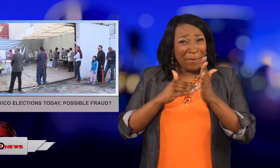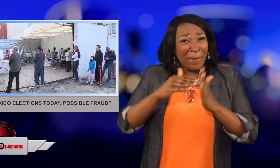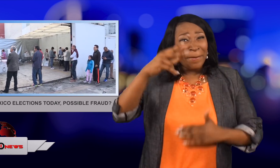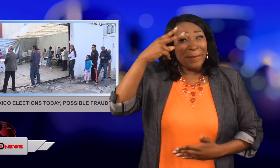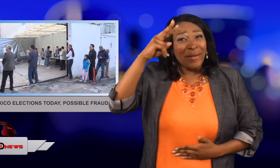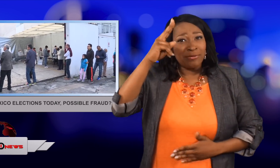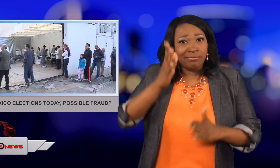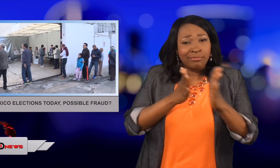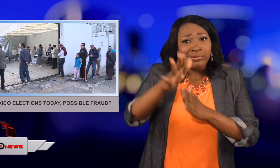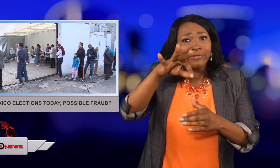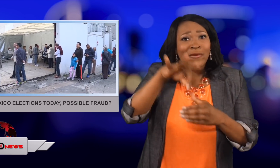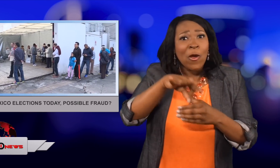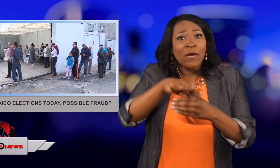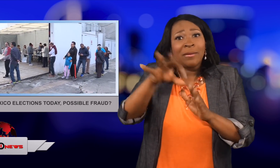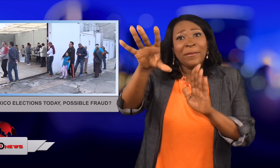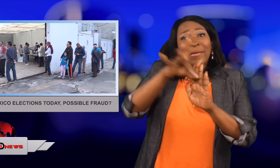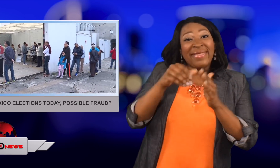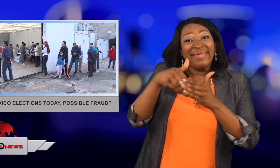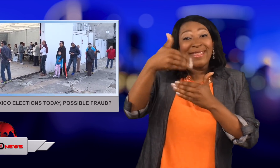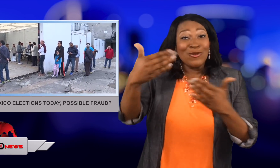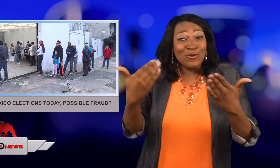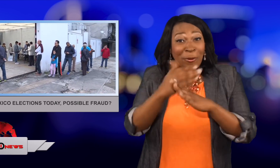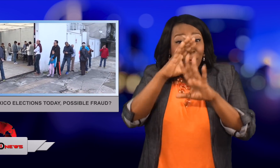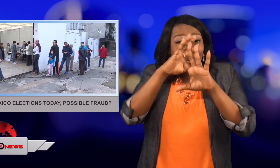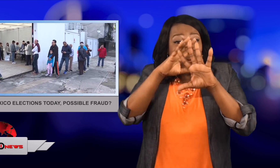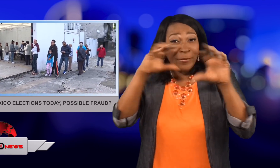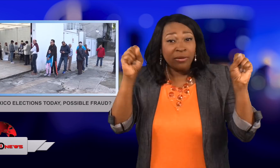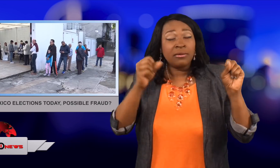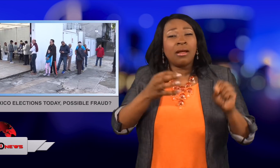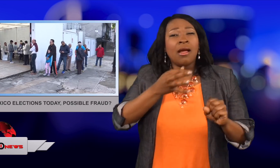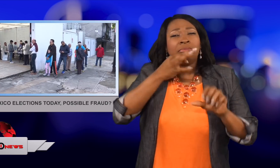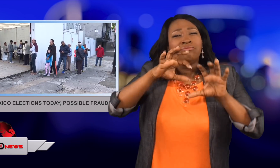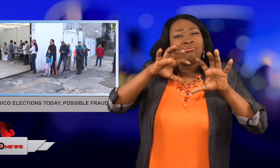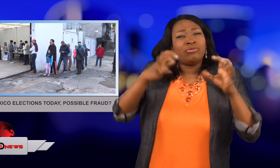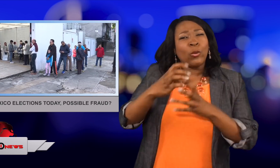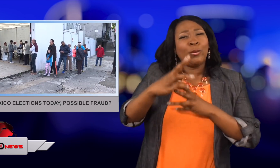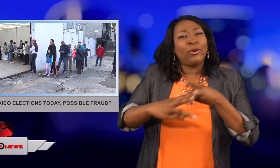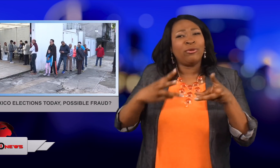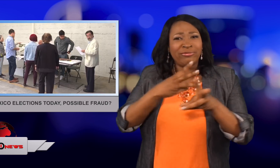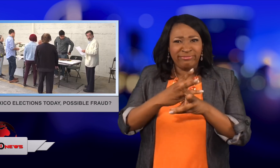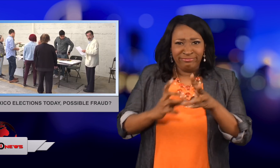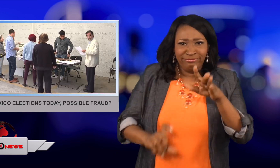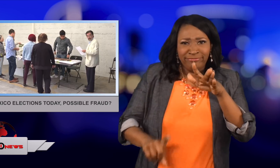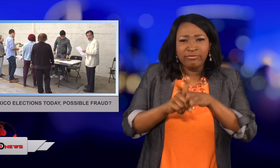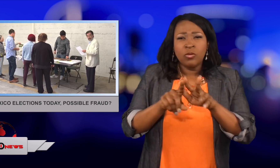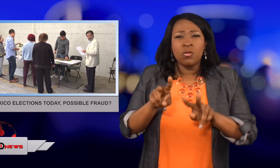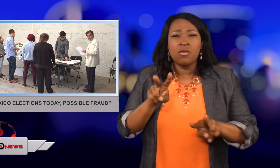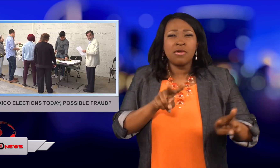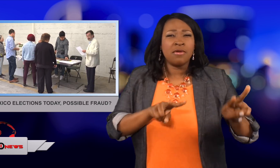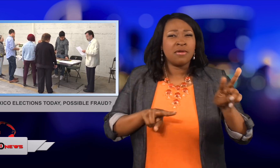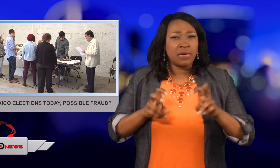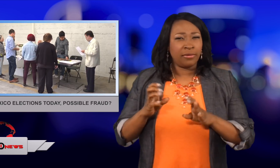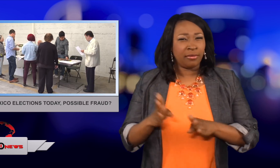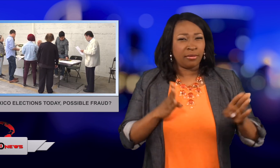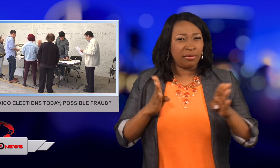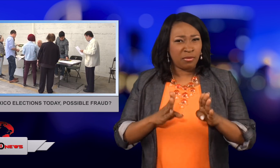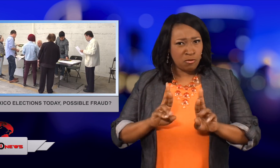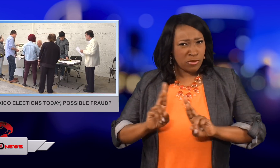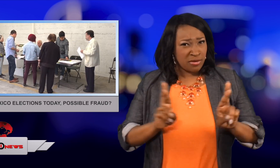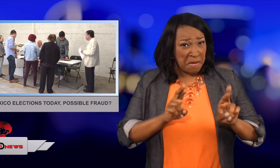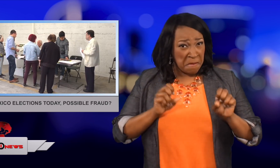Today millions of Mexicans headed to the polls to elect the next president and experts around